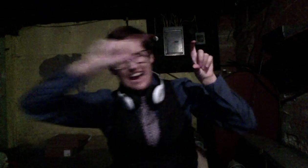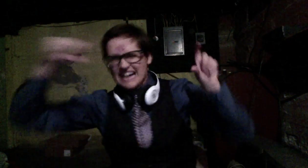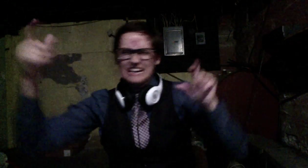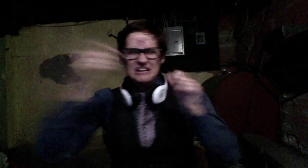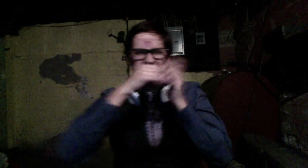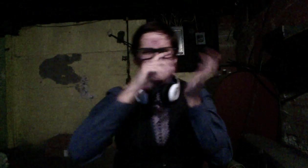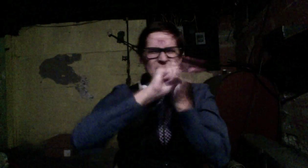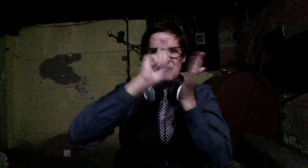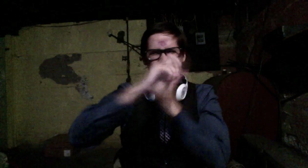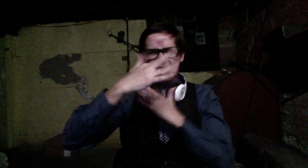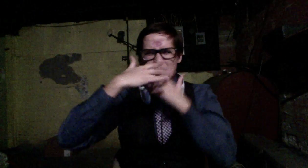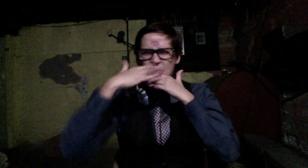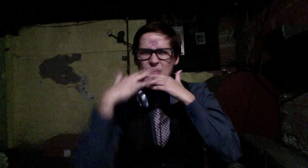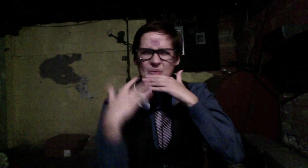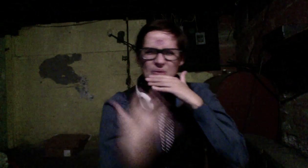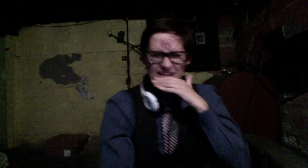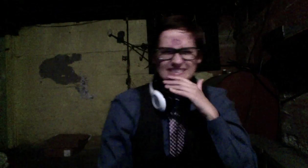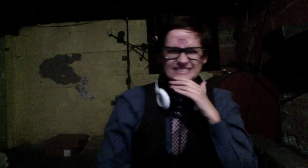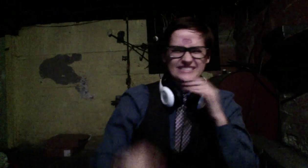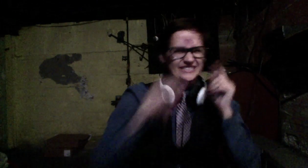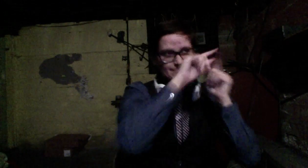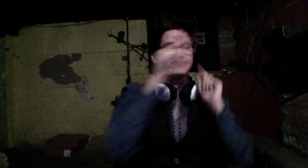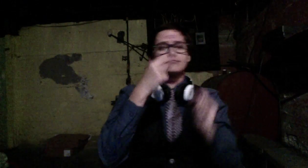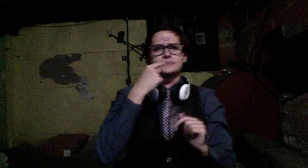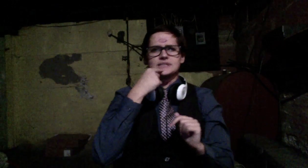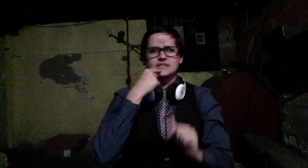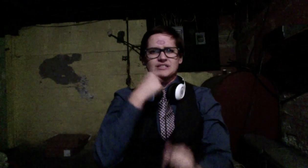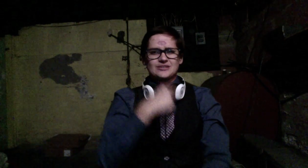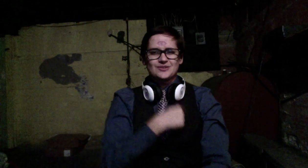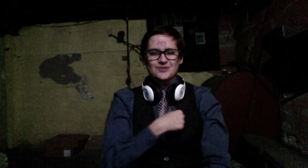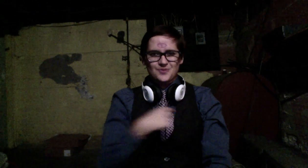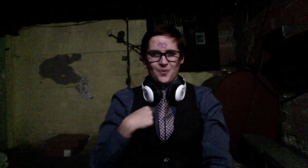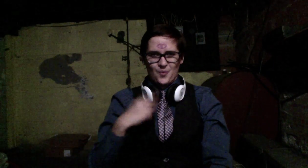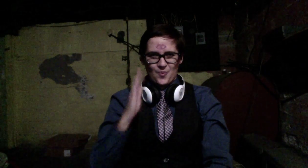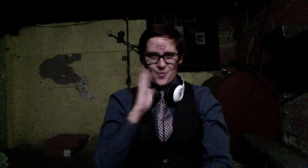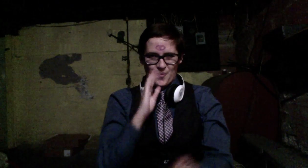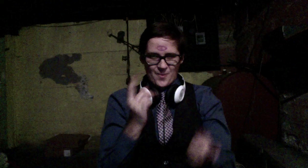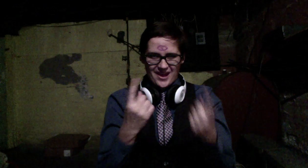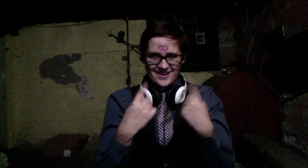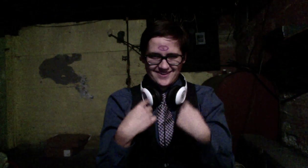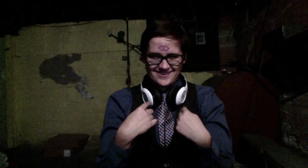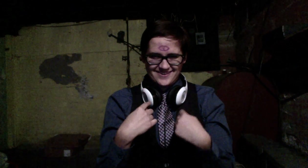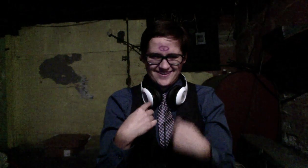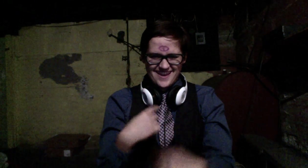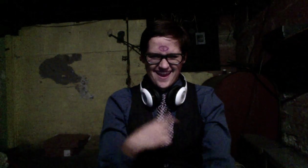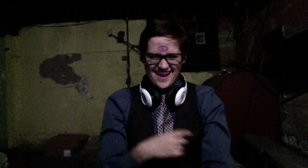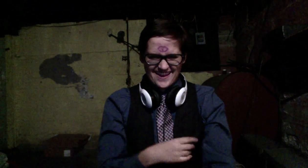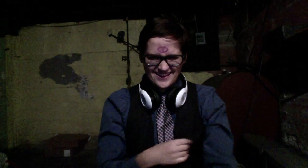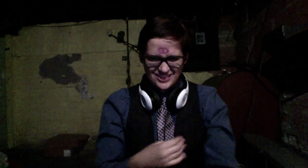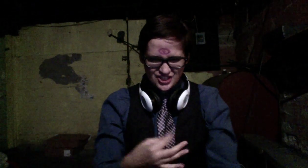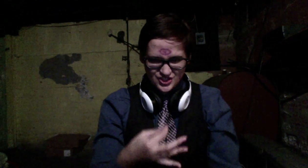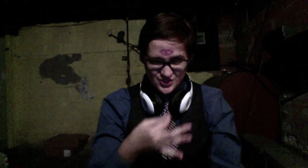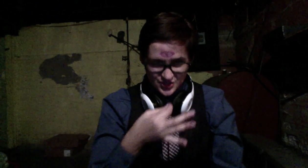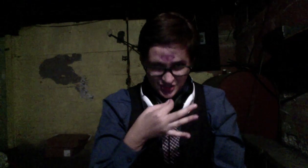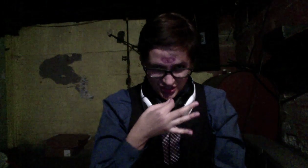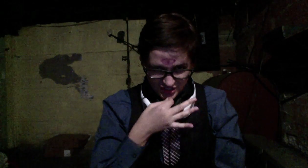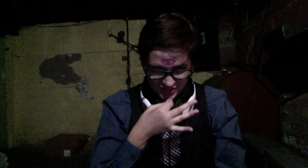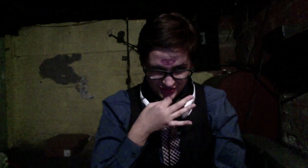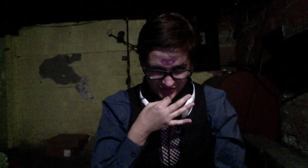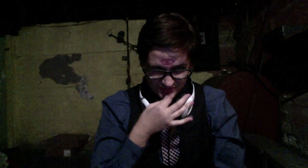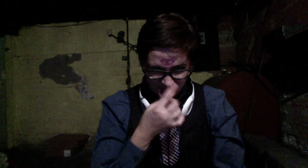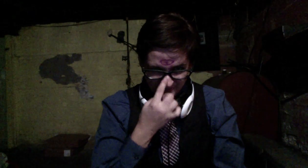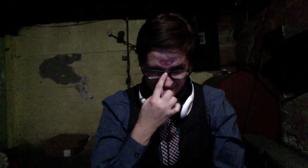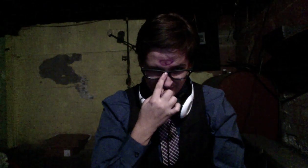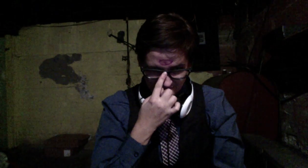BIG-FONT-ON-WALL WRITE BLOOD THERE SAID "WE WILL COME" "SOON"